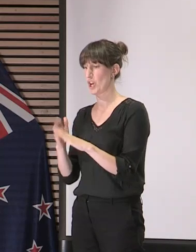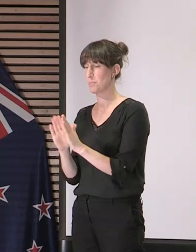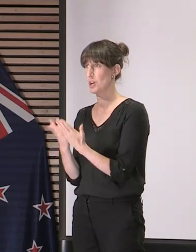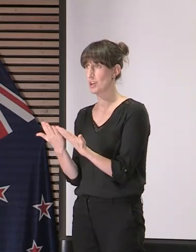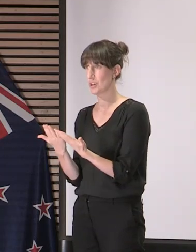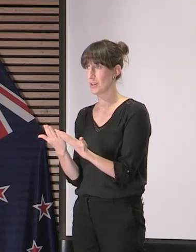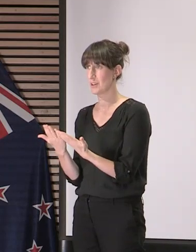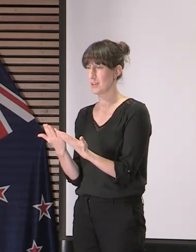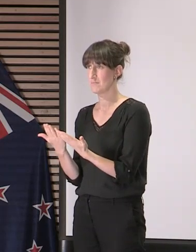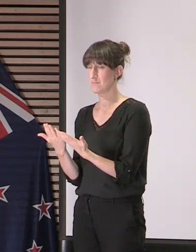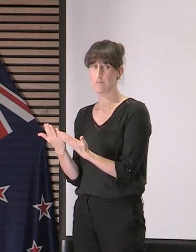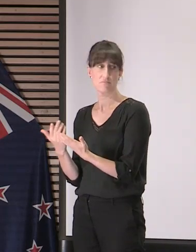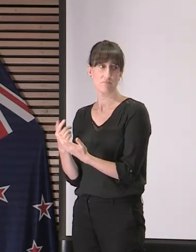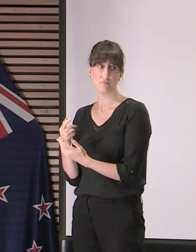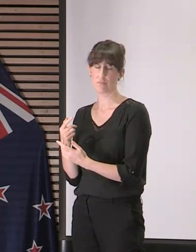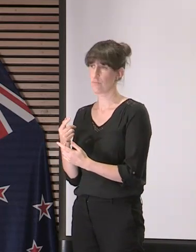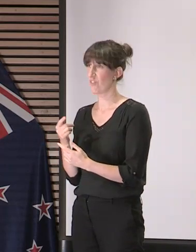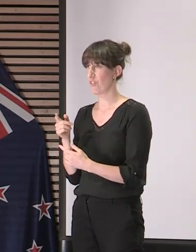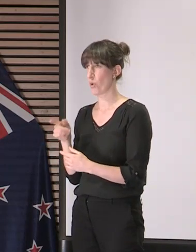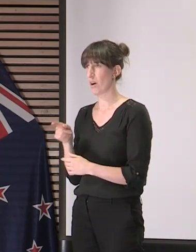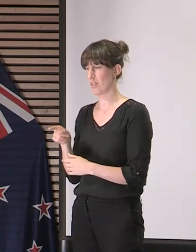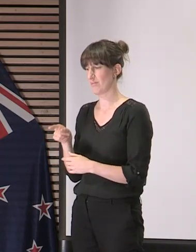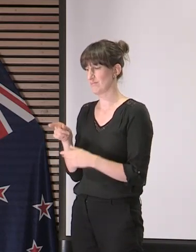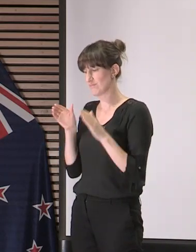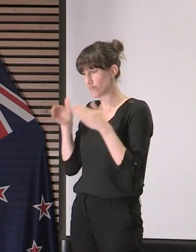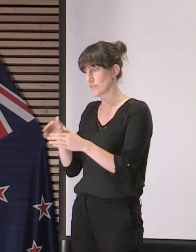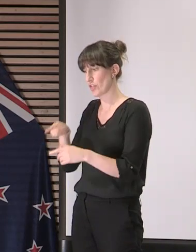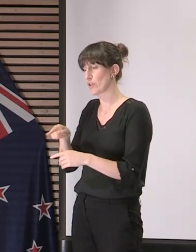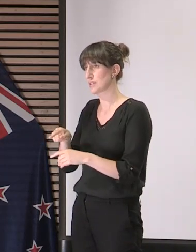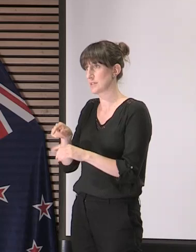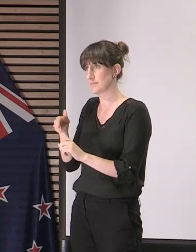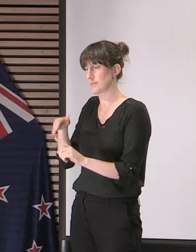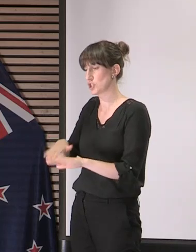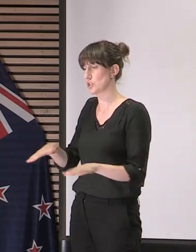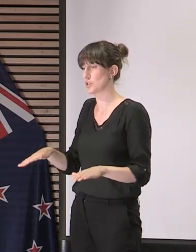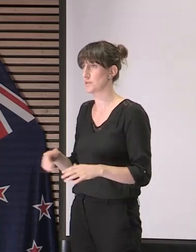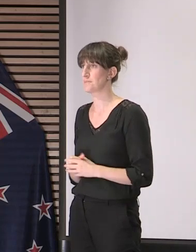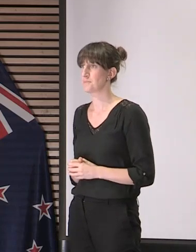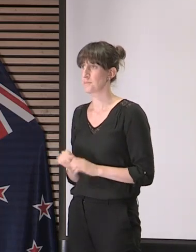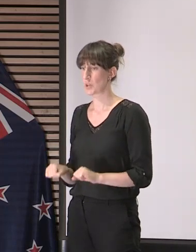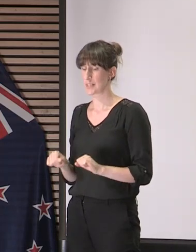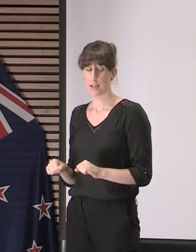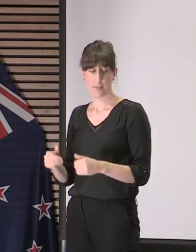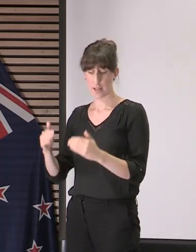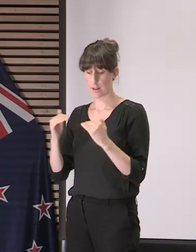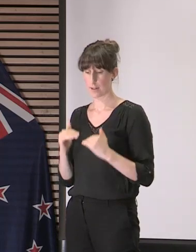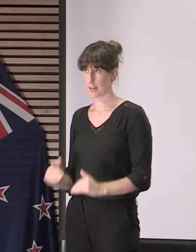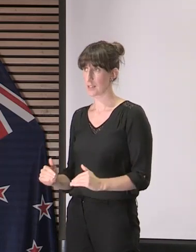material is supplied. There's a fairly extensive work book that's supplied for those -